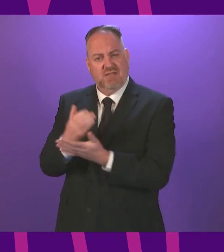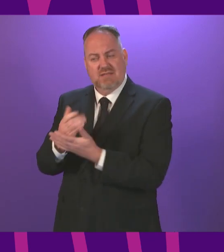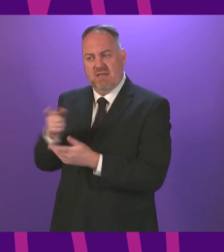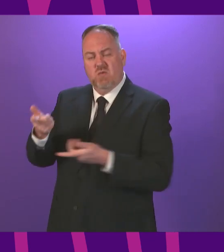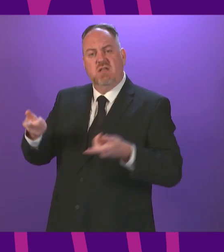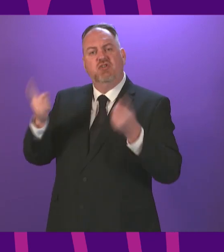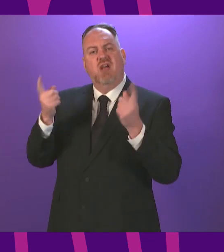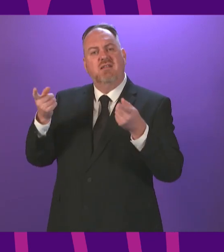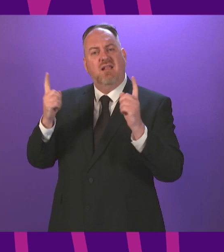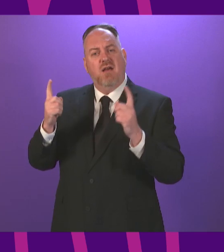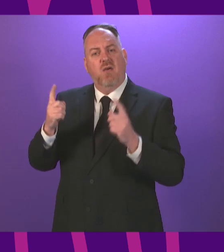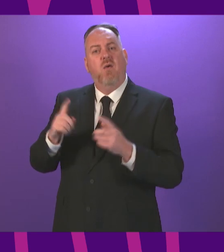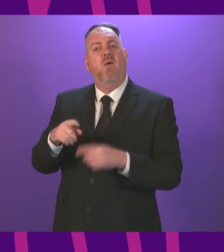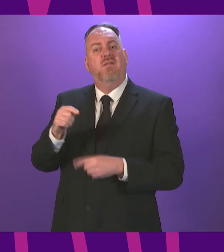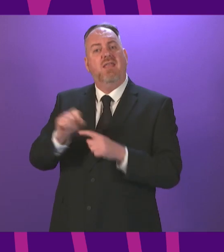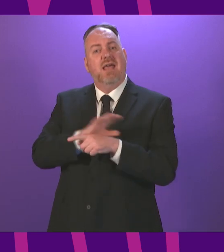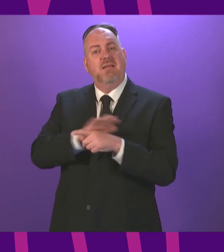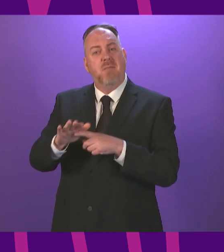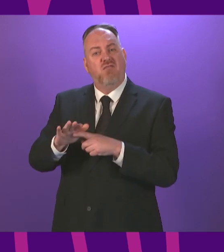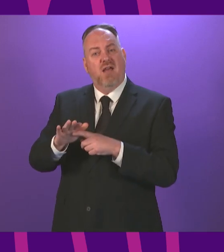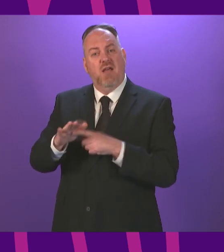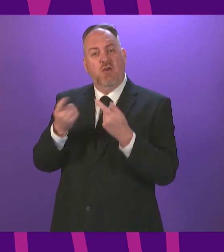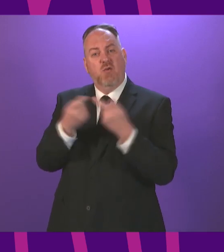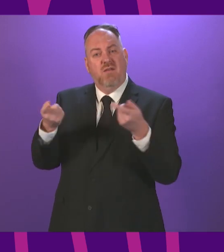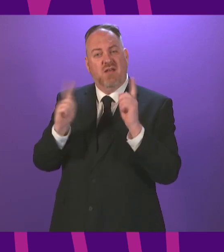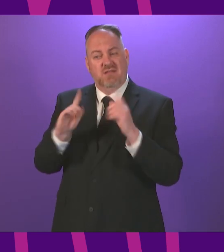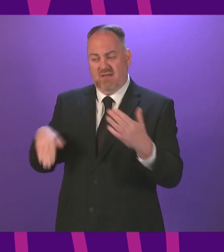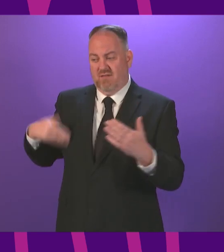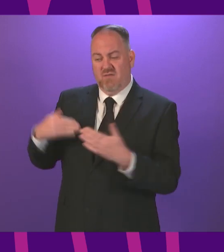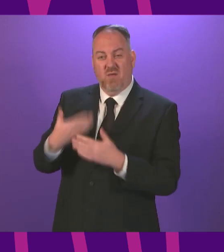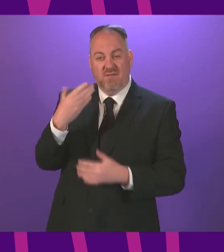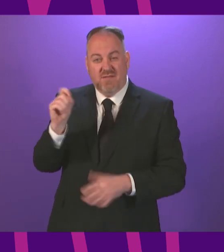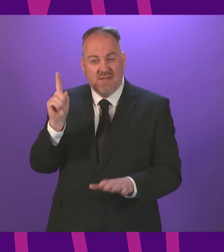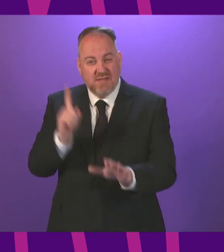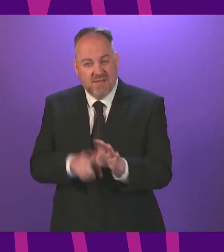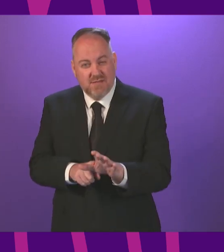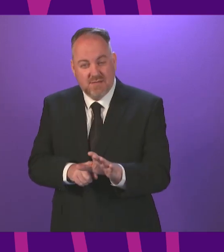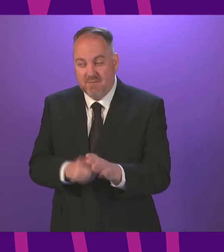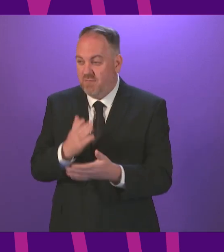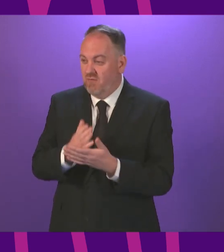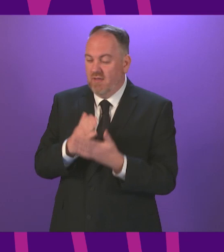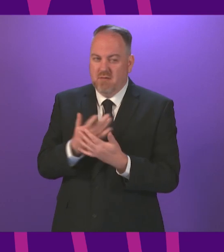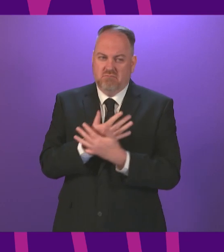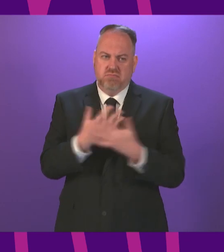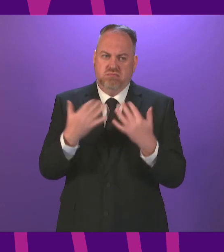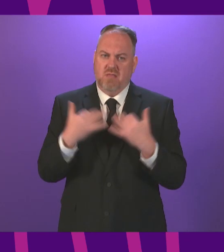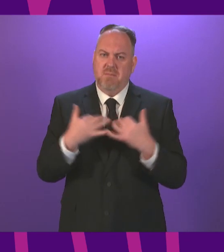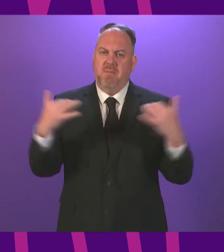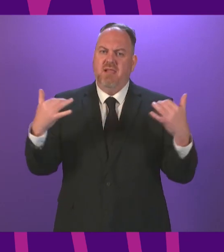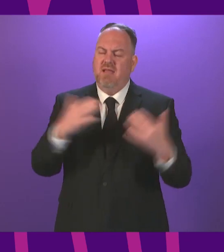Edinburgh for more than 50 years. Throughout all that time, the public held him in great affection.